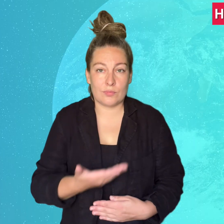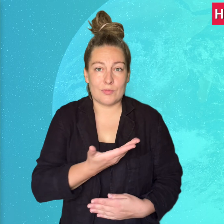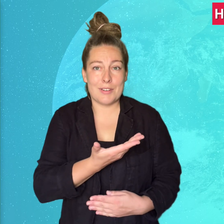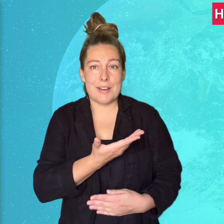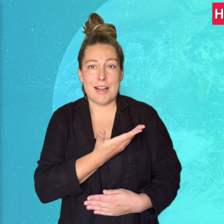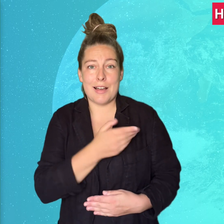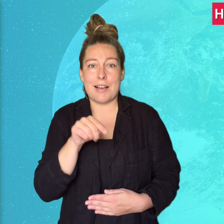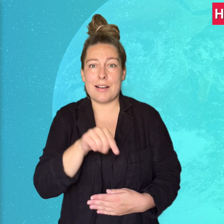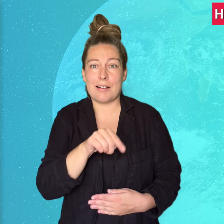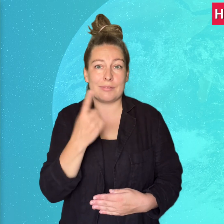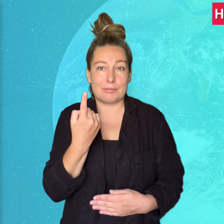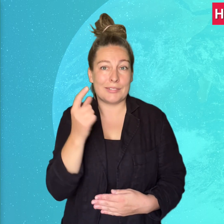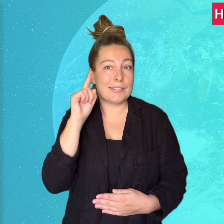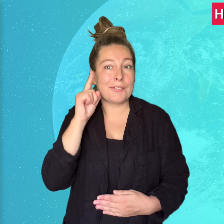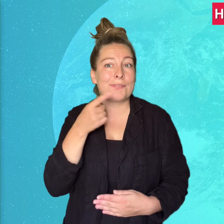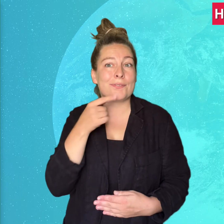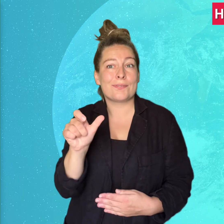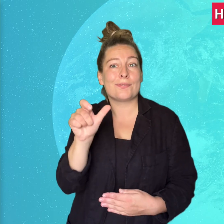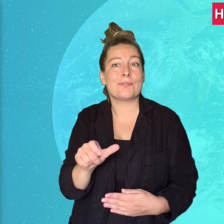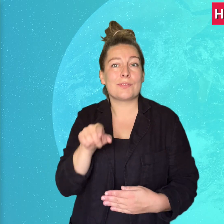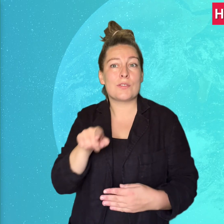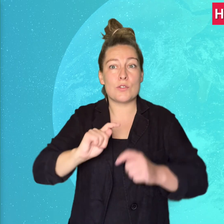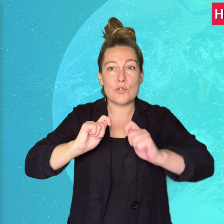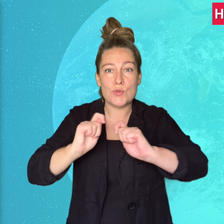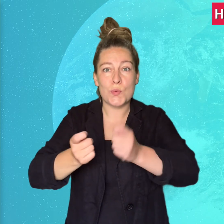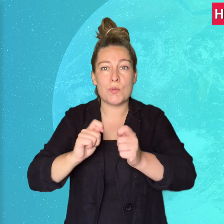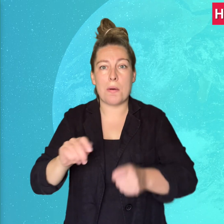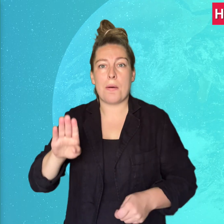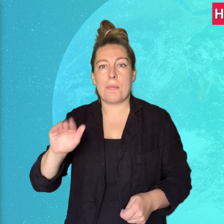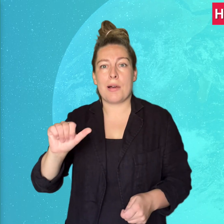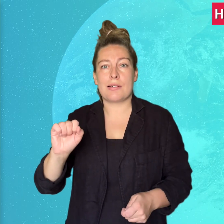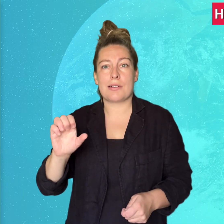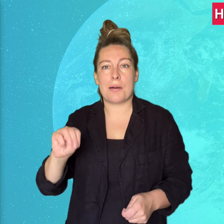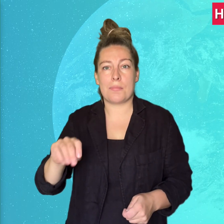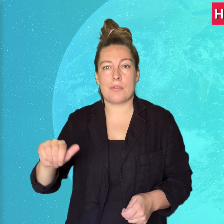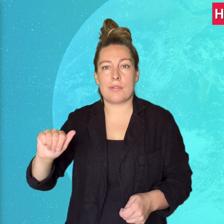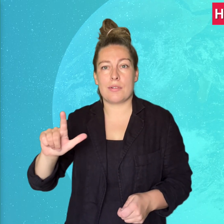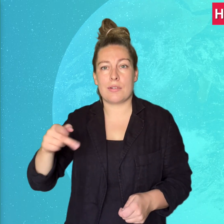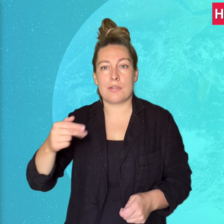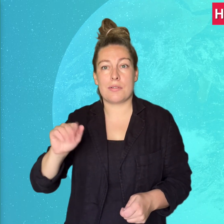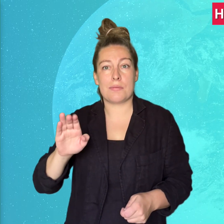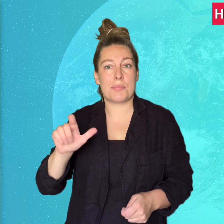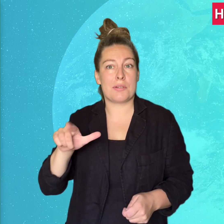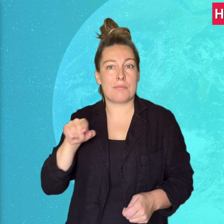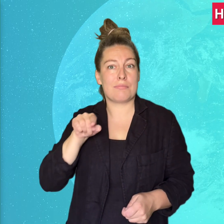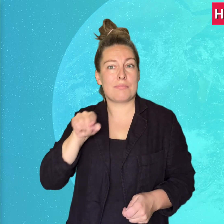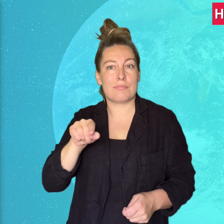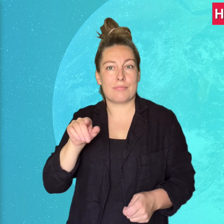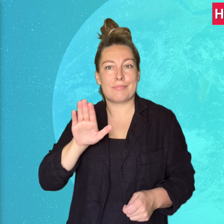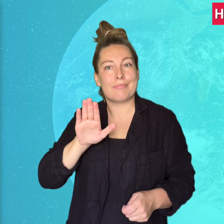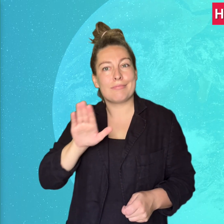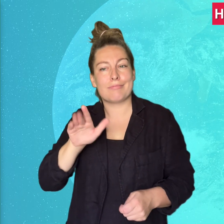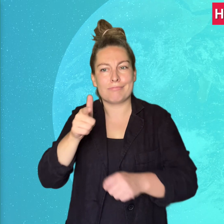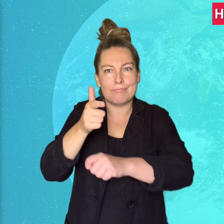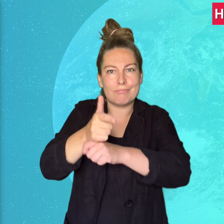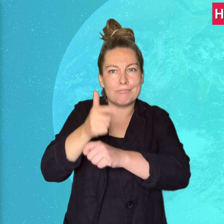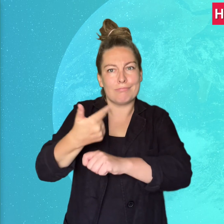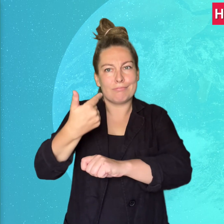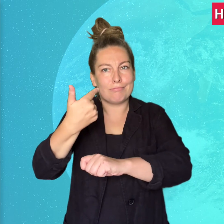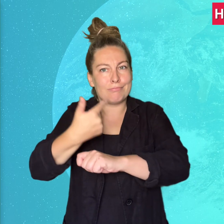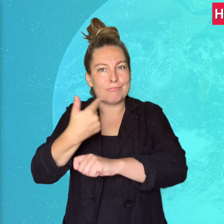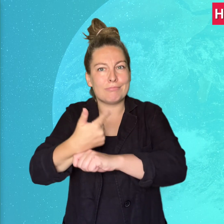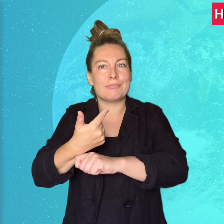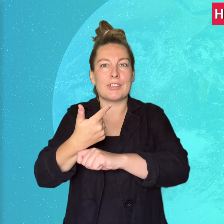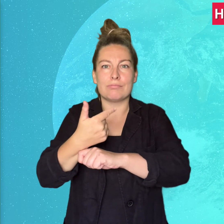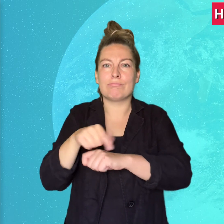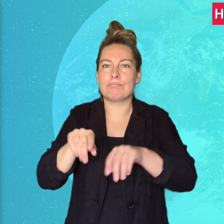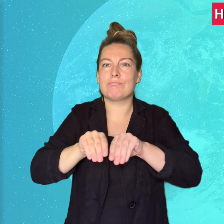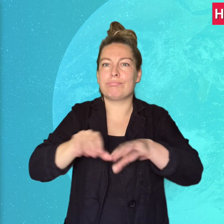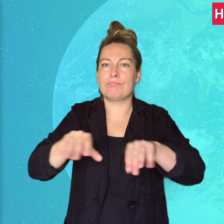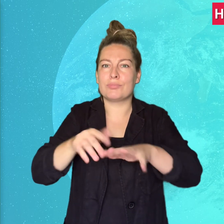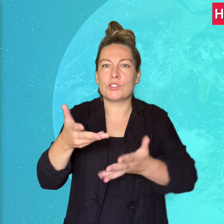In the Gaza Strip, Deaf journalist Basem Alhabel is using social media